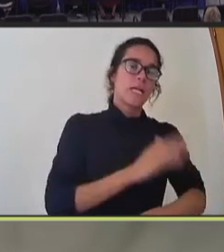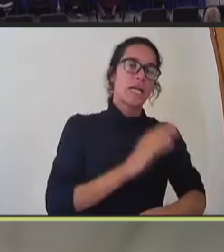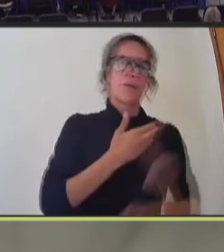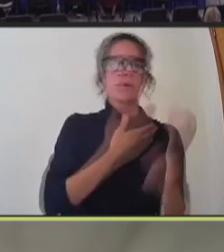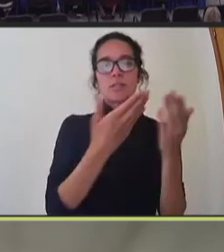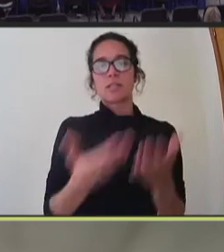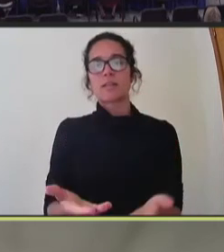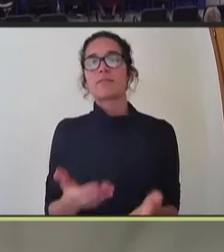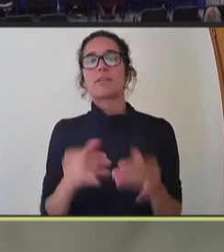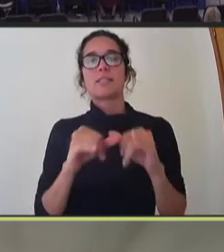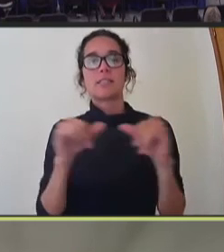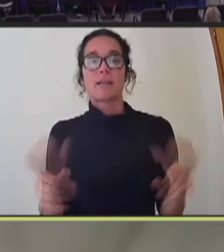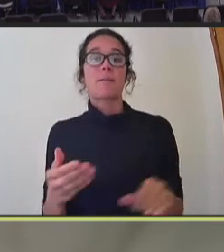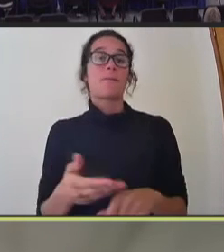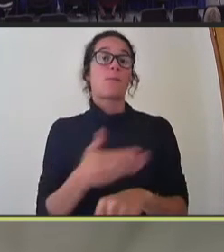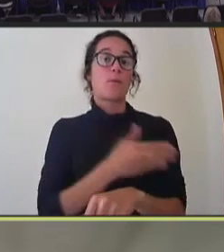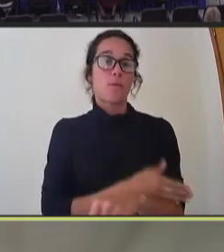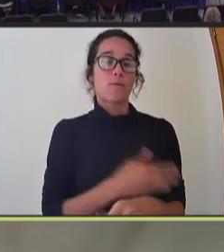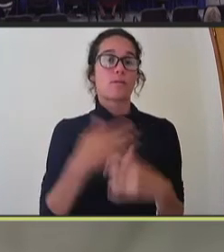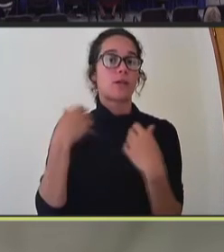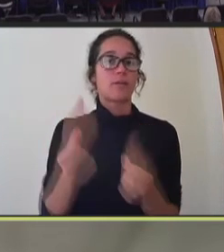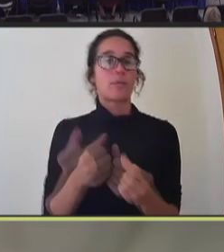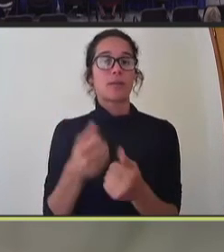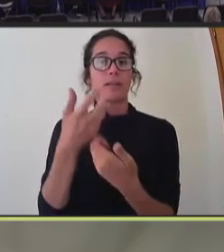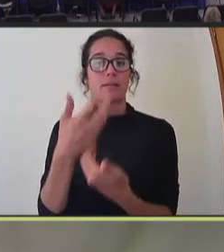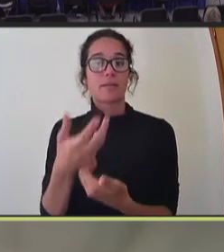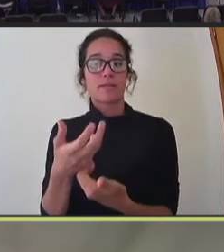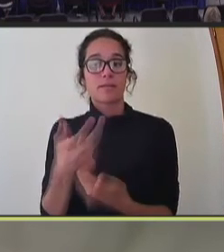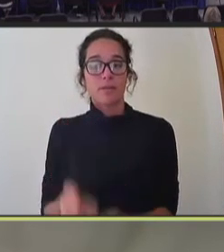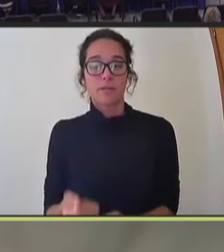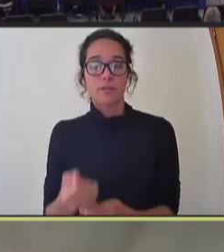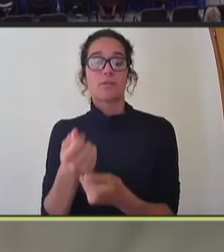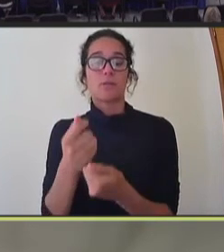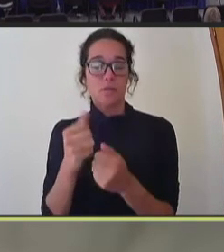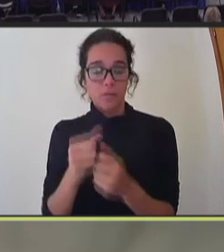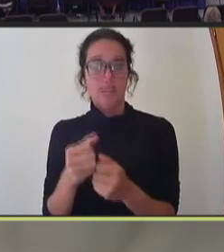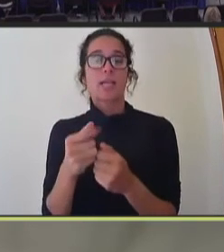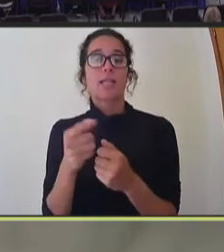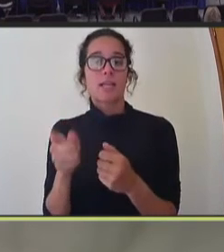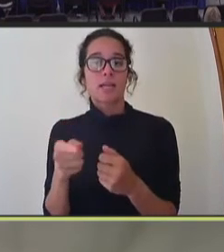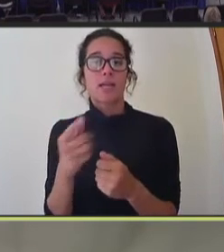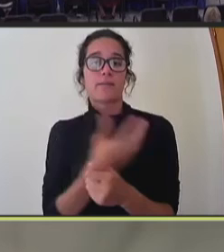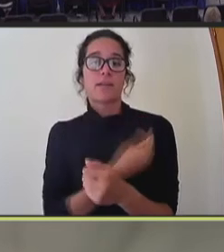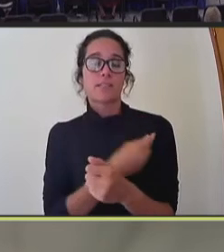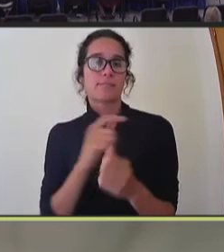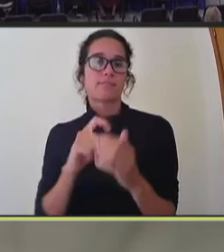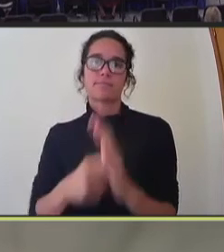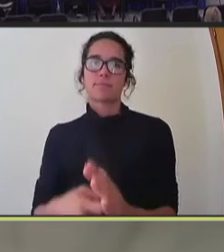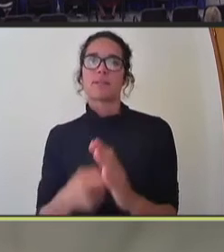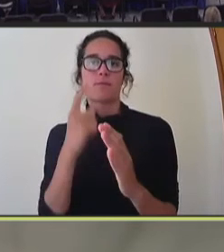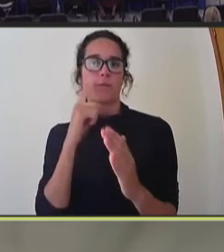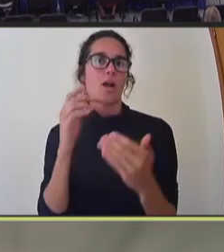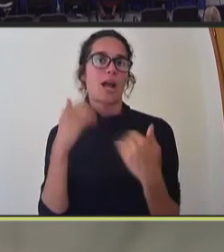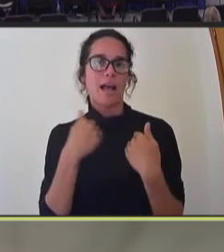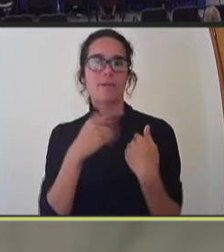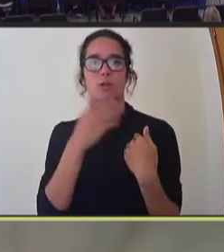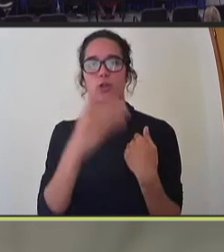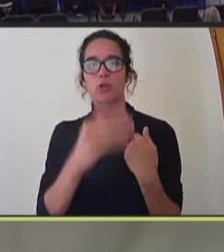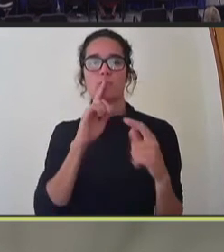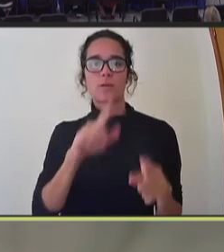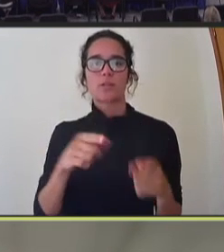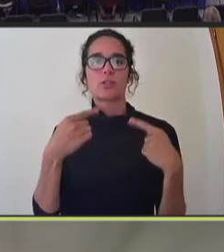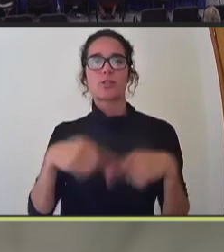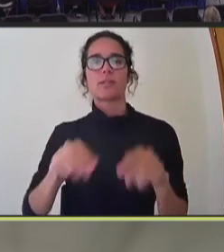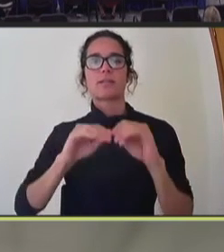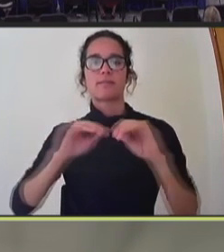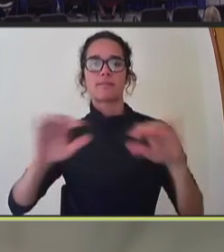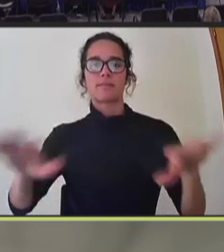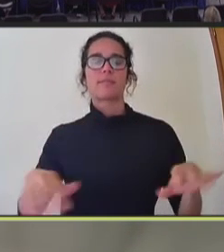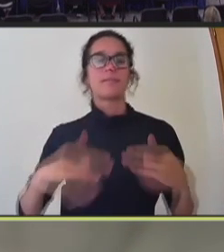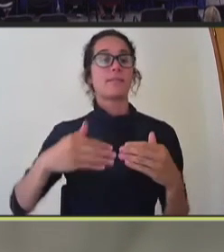vaccines is key in order to truly have a complete response in the case of a pandemic. Next slide.